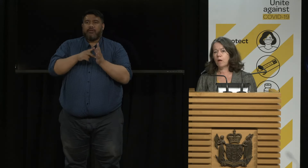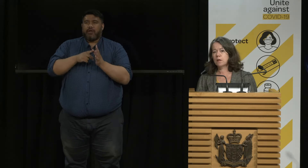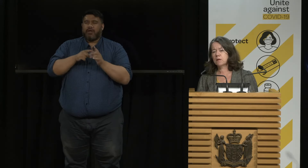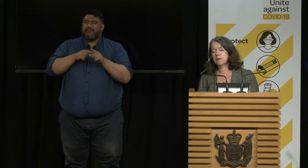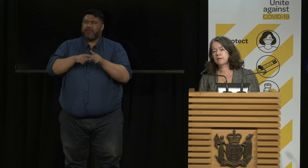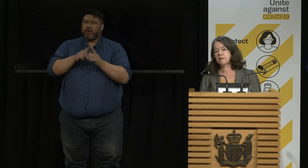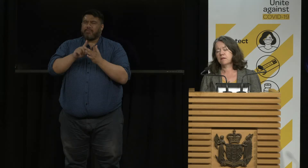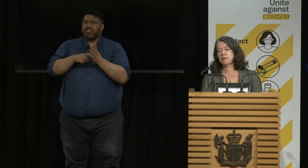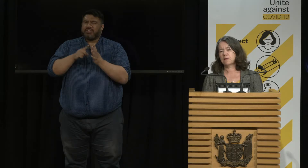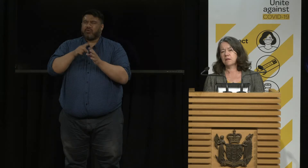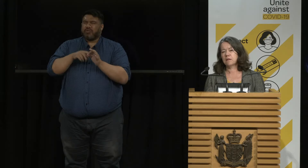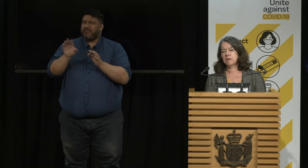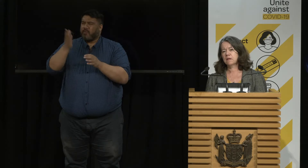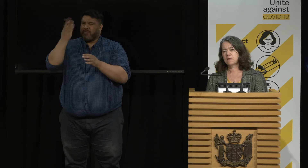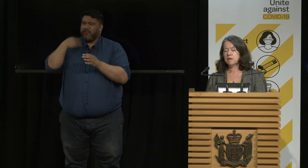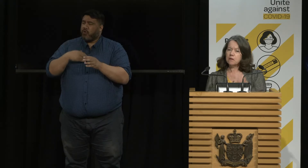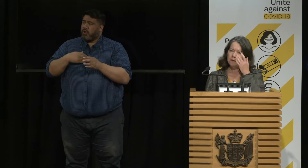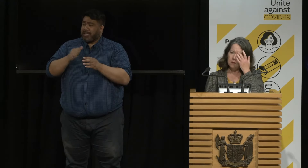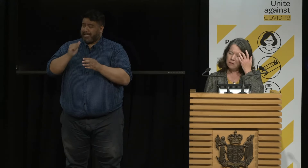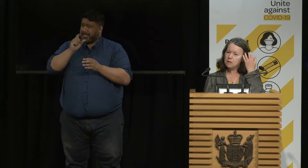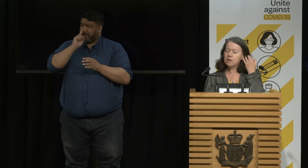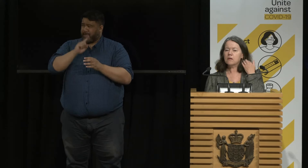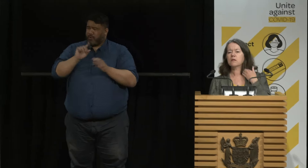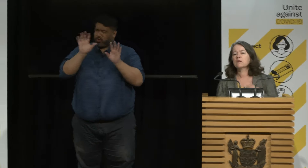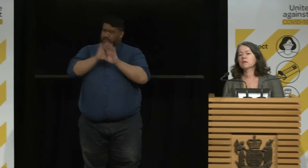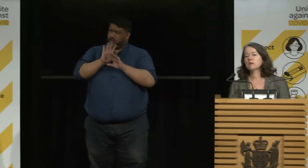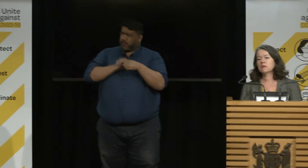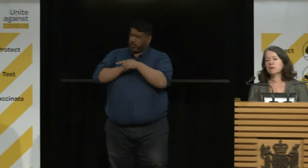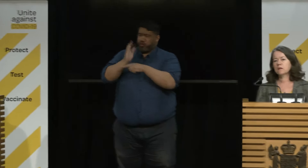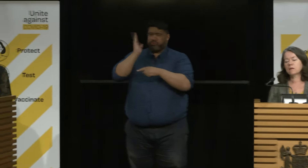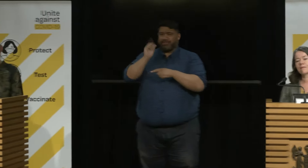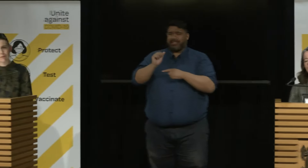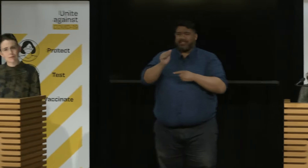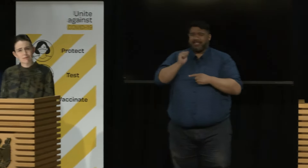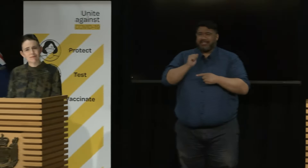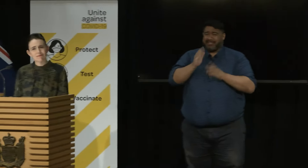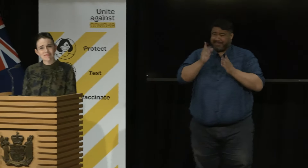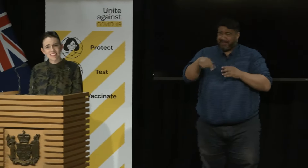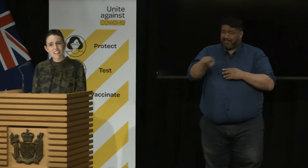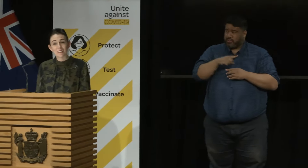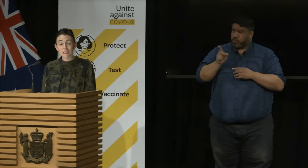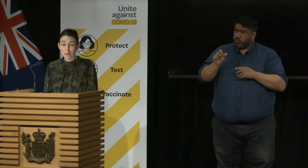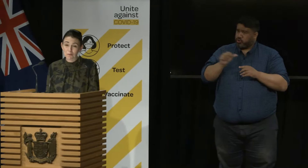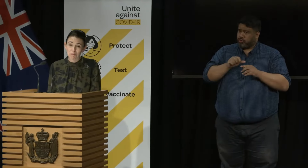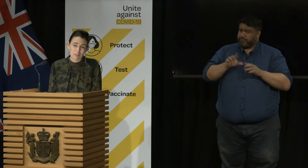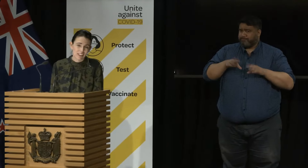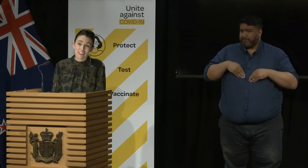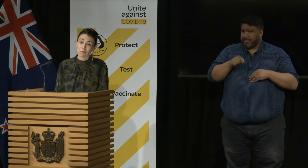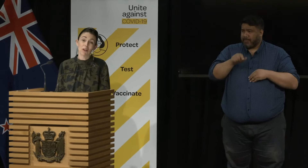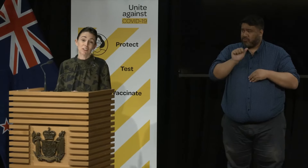issue there.